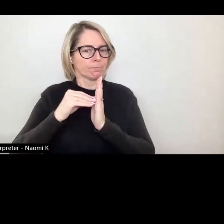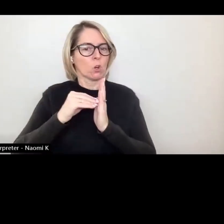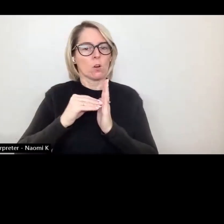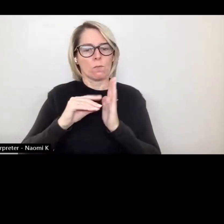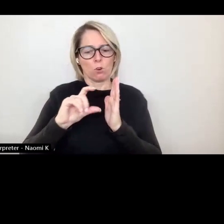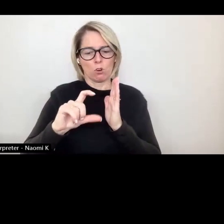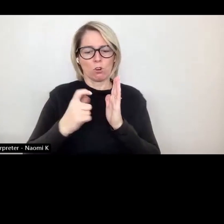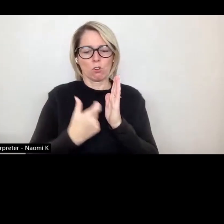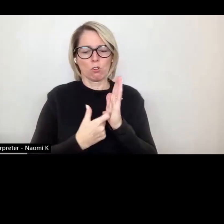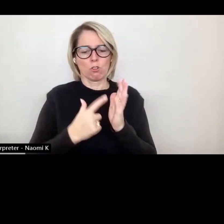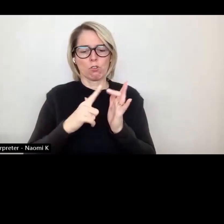Our priority